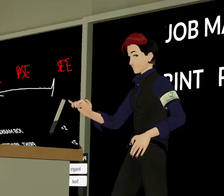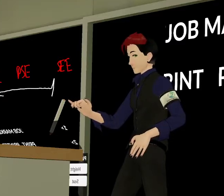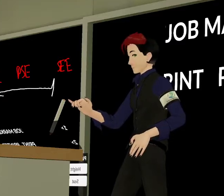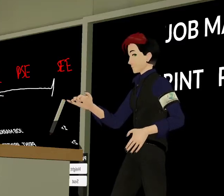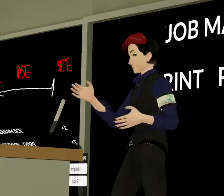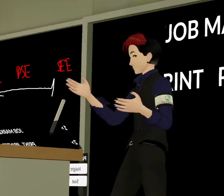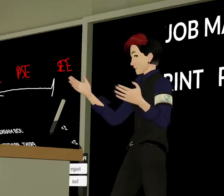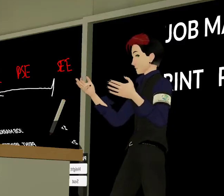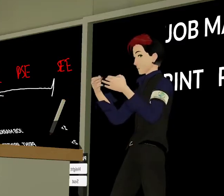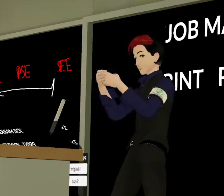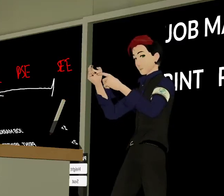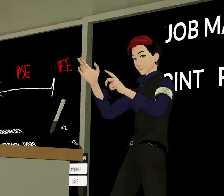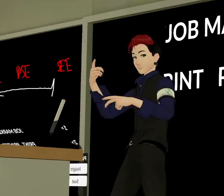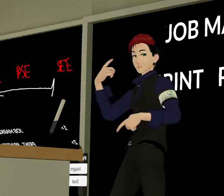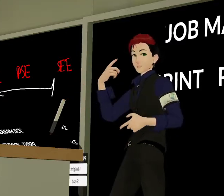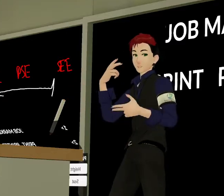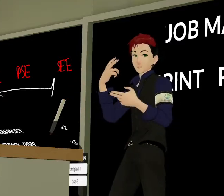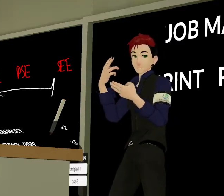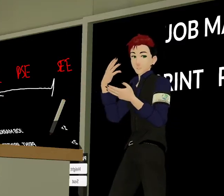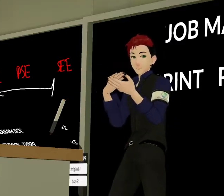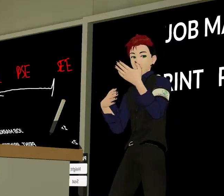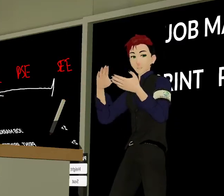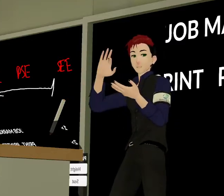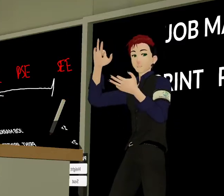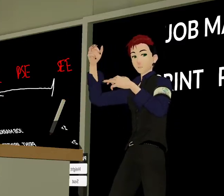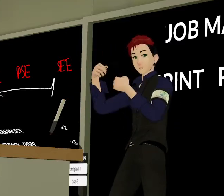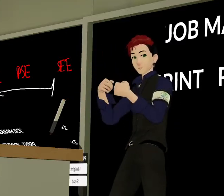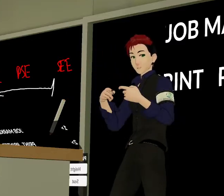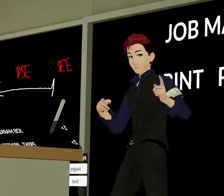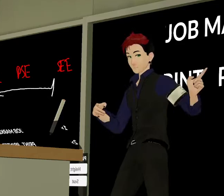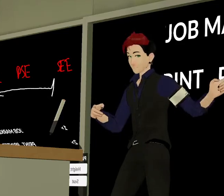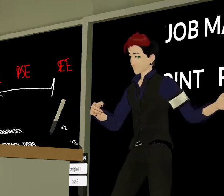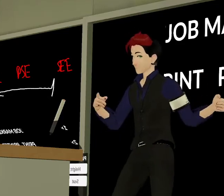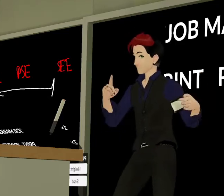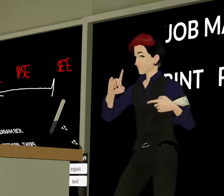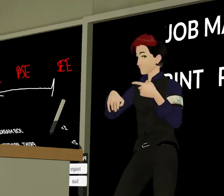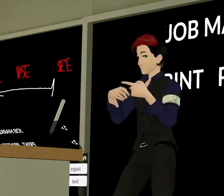okay I just wanted to clarify because I've seen some confusion with this